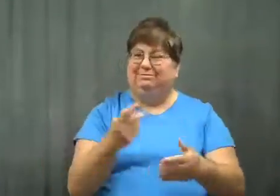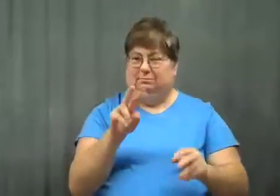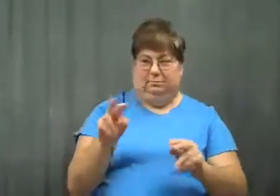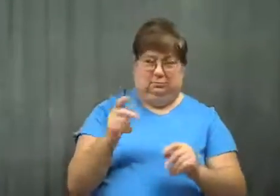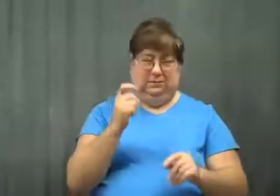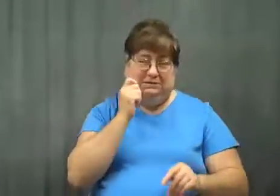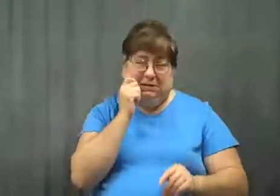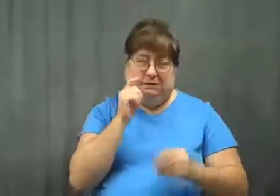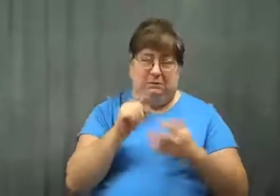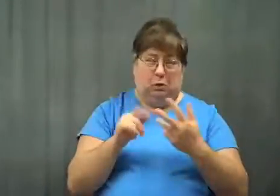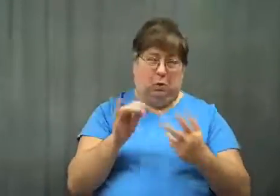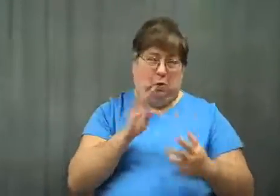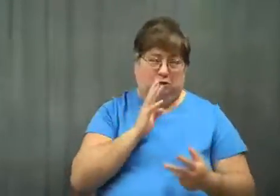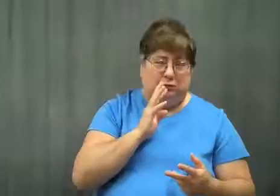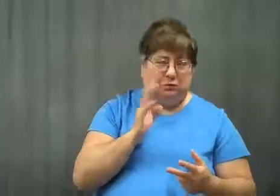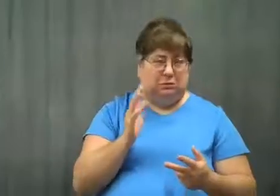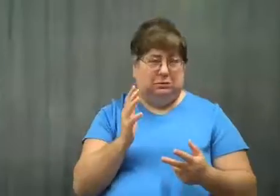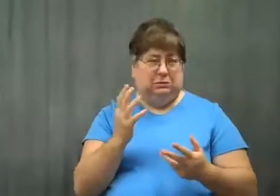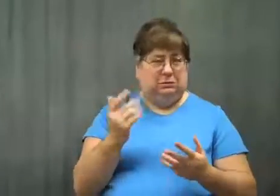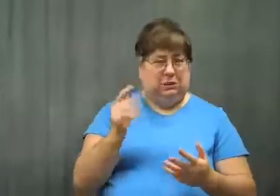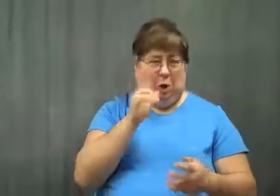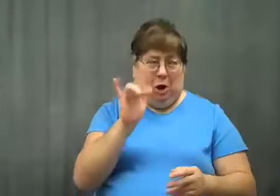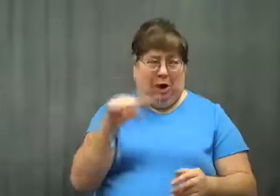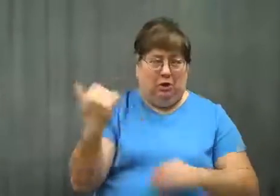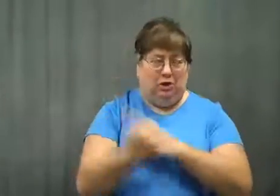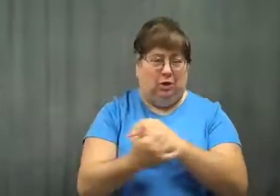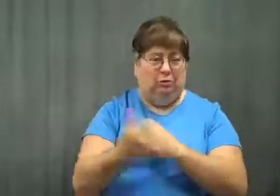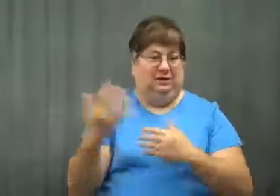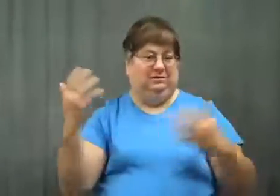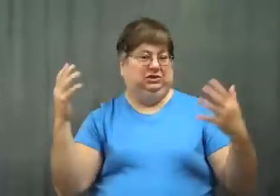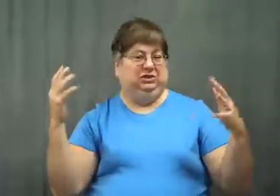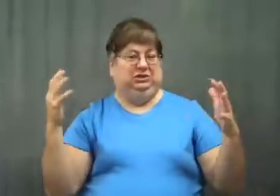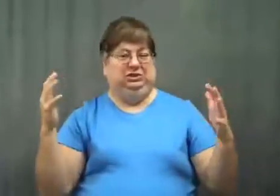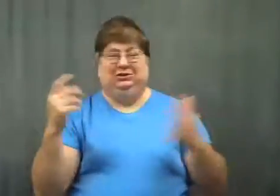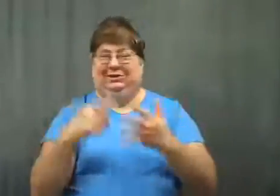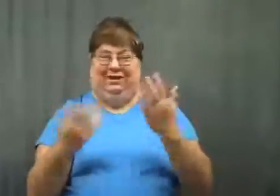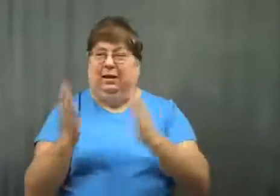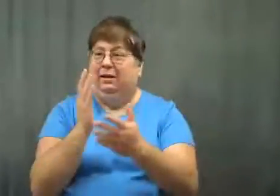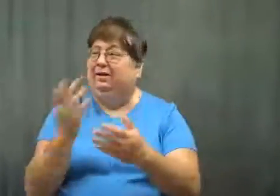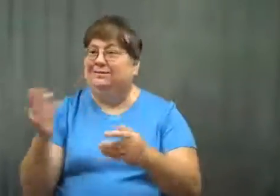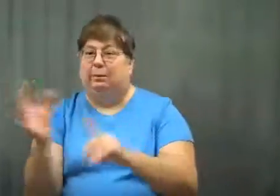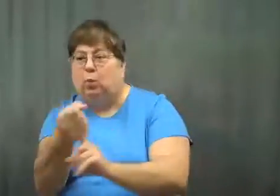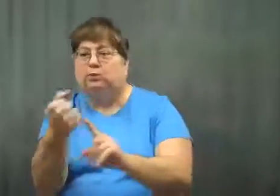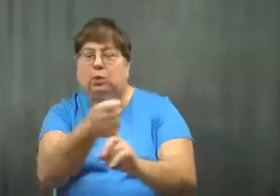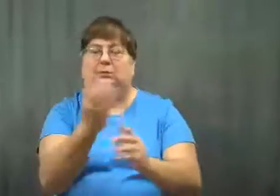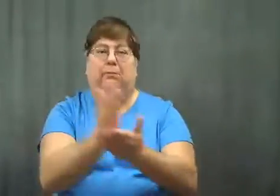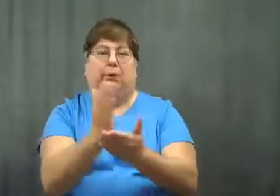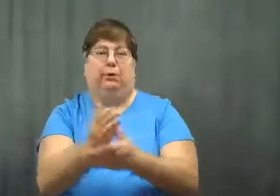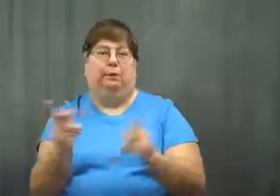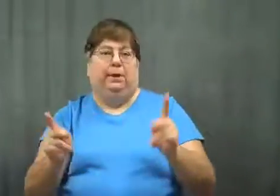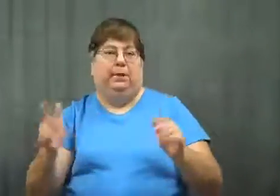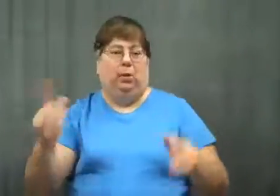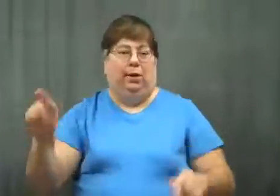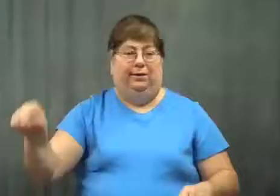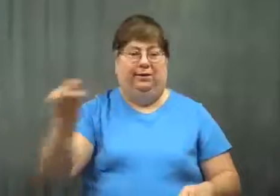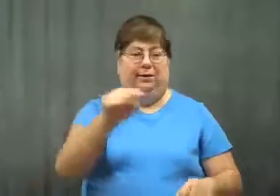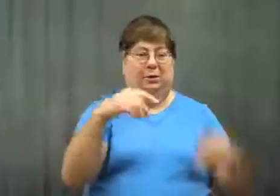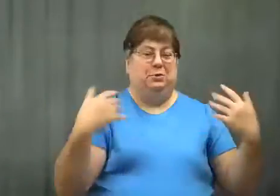based on race or accent, resulting in arrests and harassment.